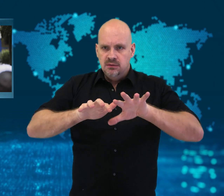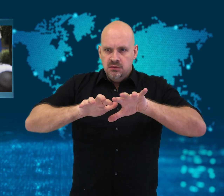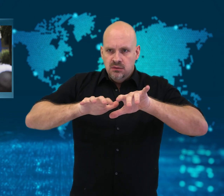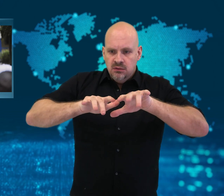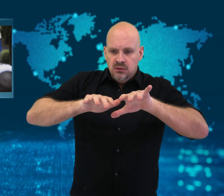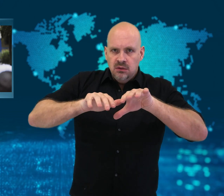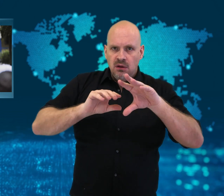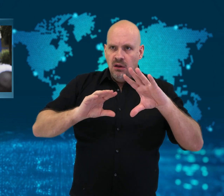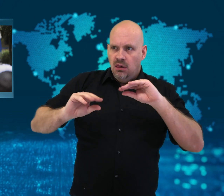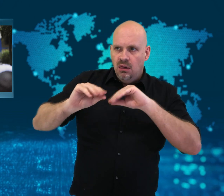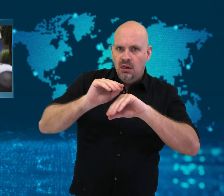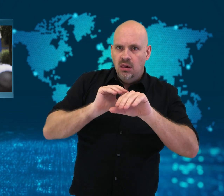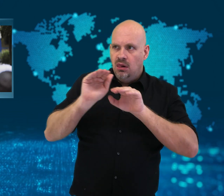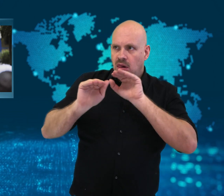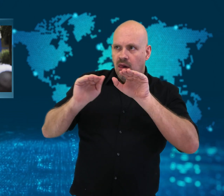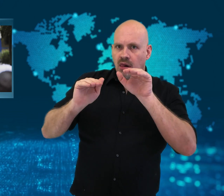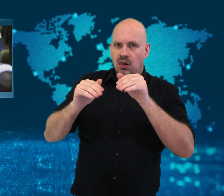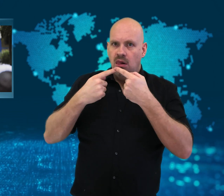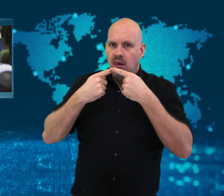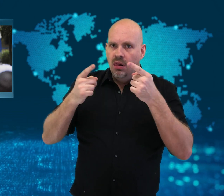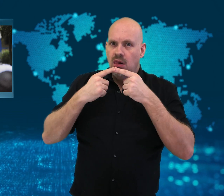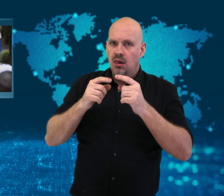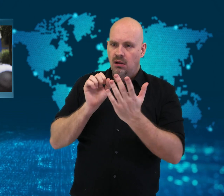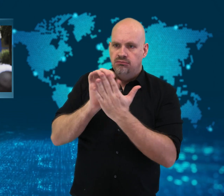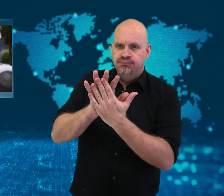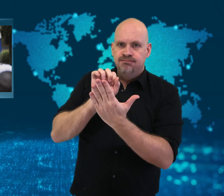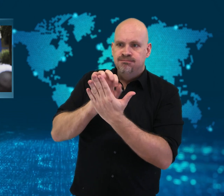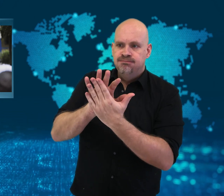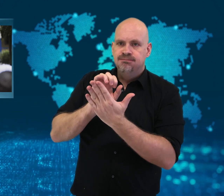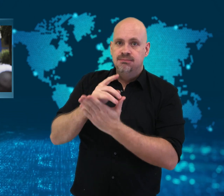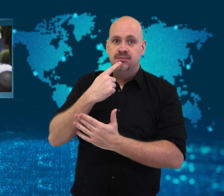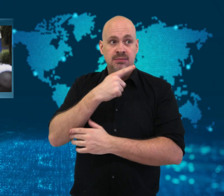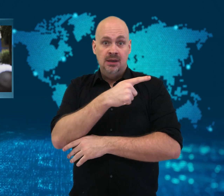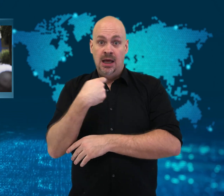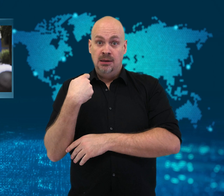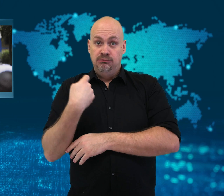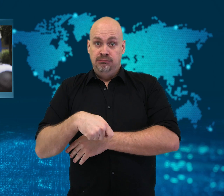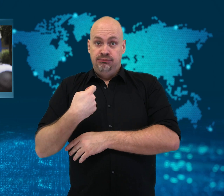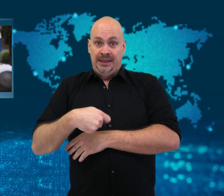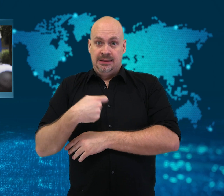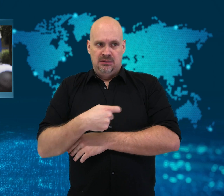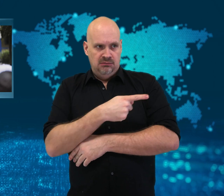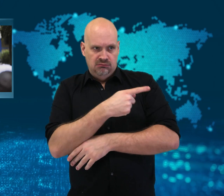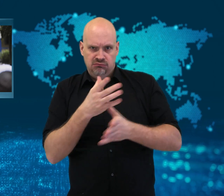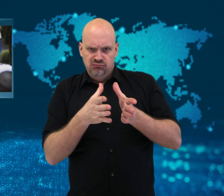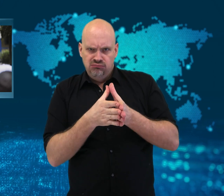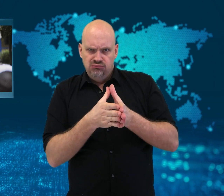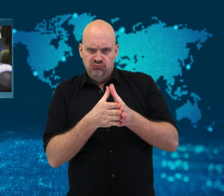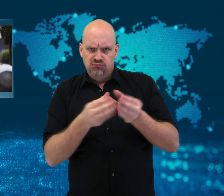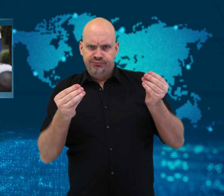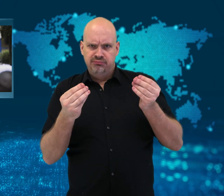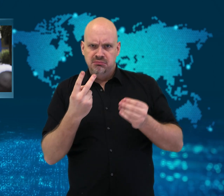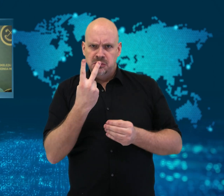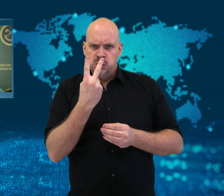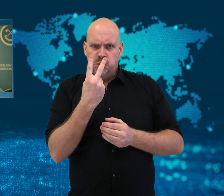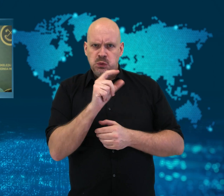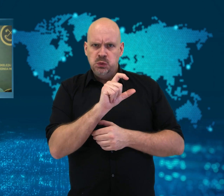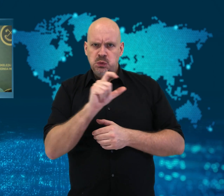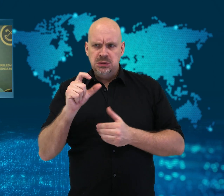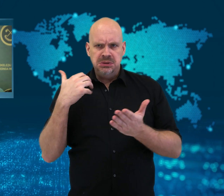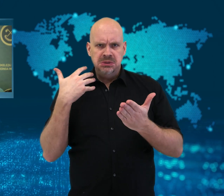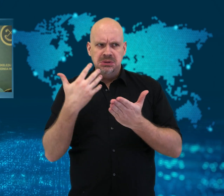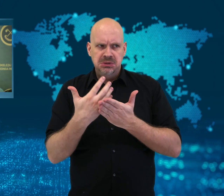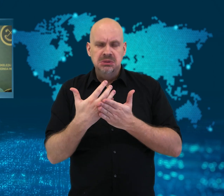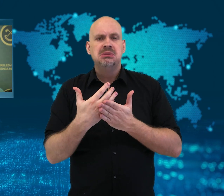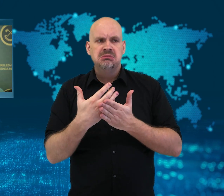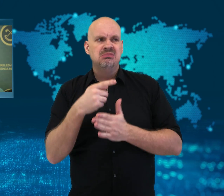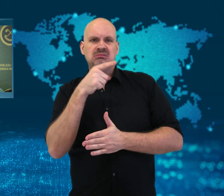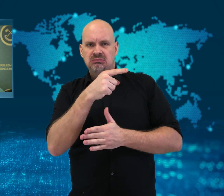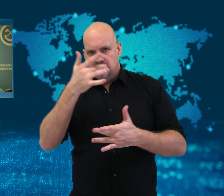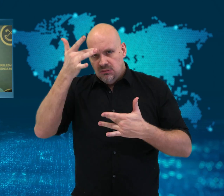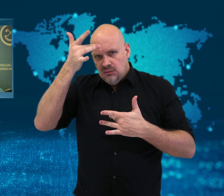posts on social media that said Tanzania’s President, John Magufuli, is ill,